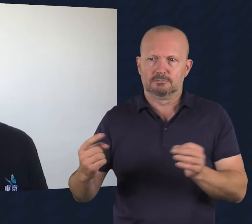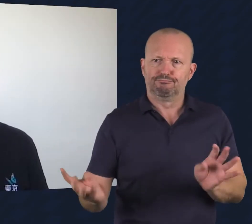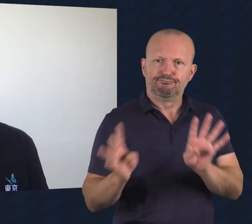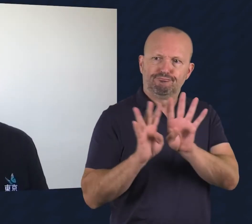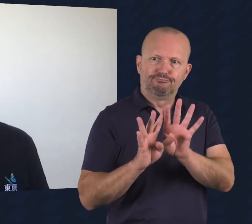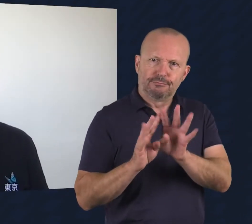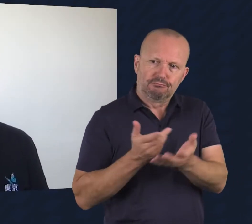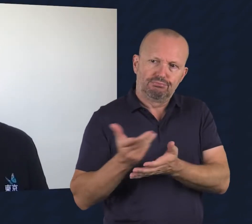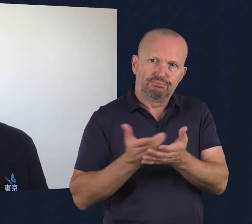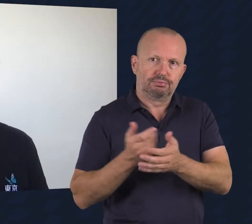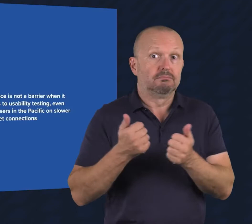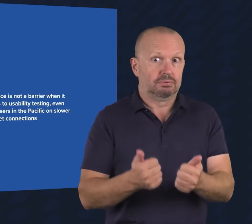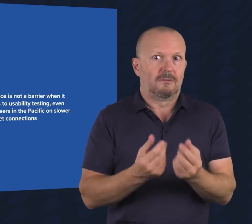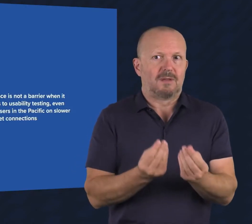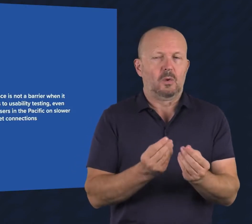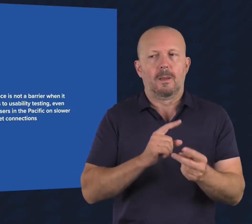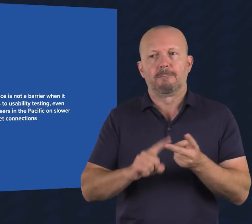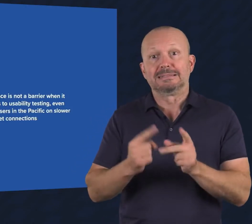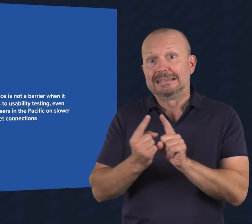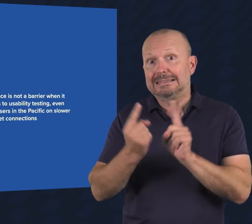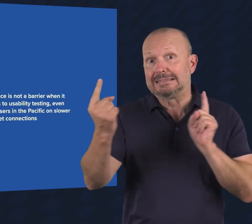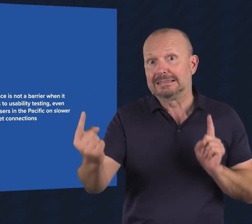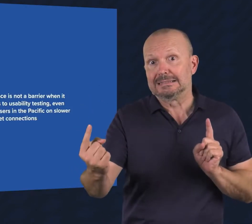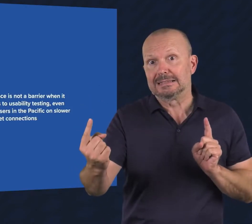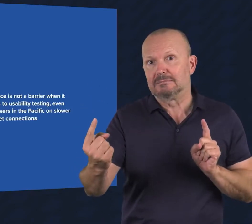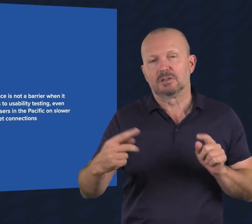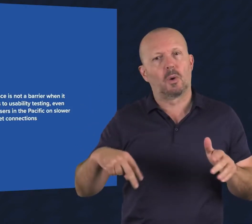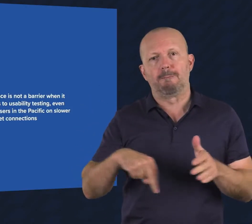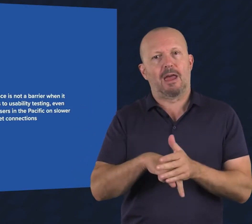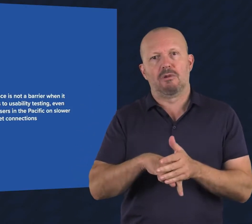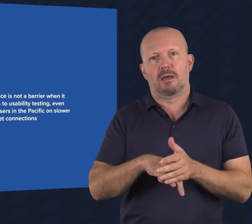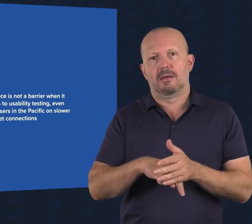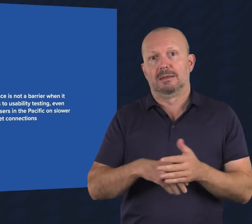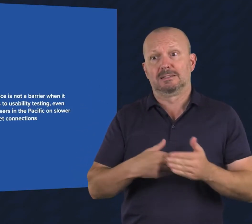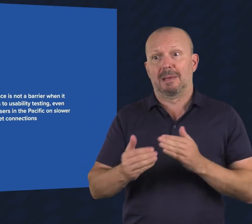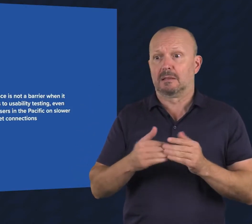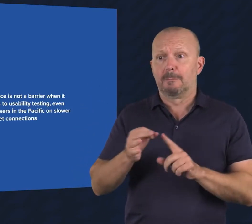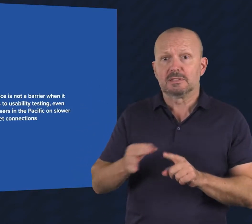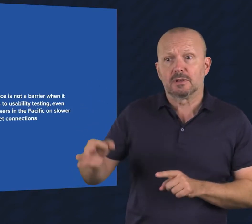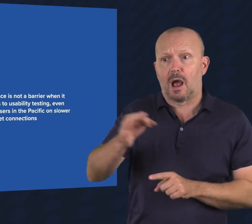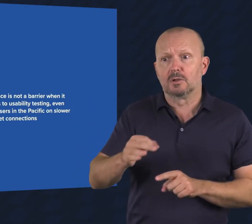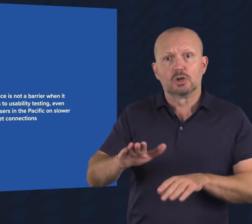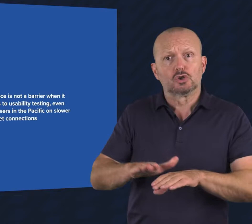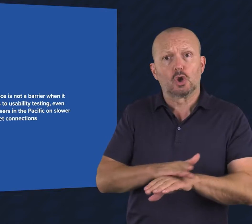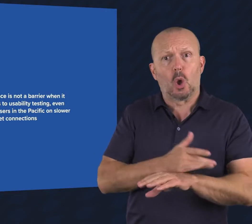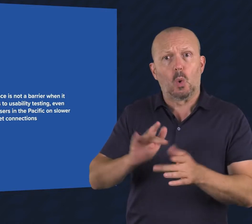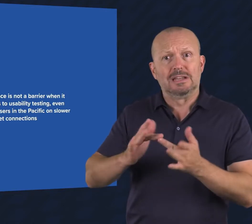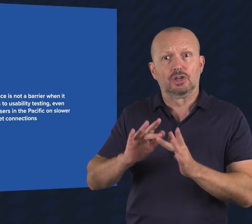And distance is not a barrier when it comes to usability testing, even with users in the Pacific on slower internet connections.